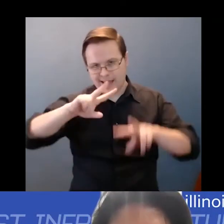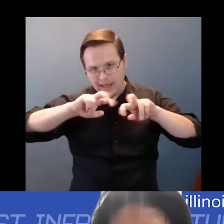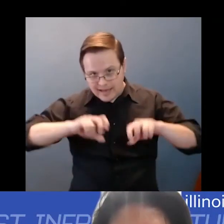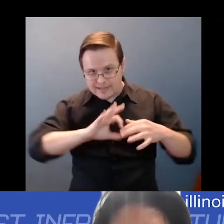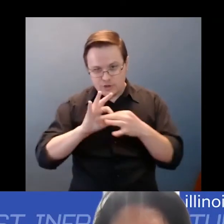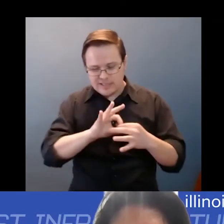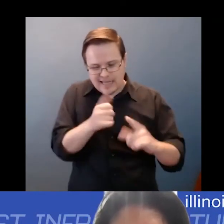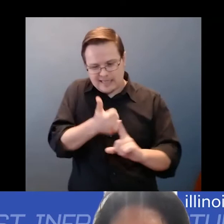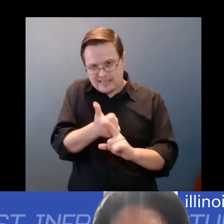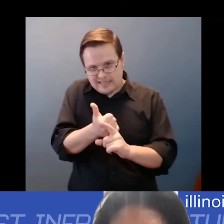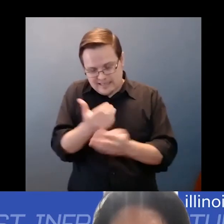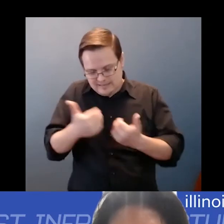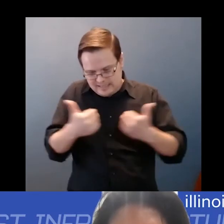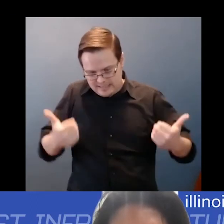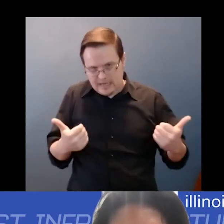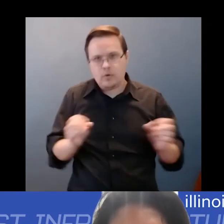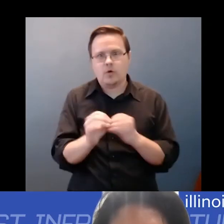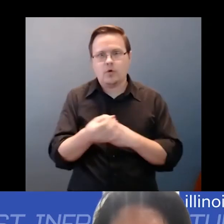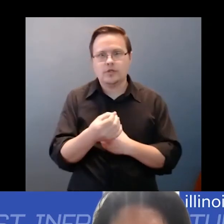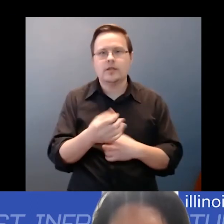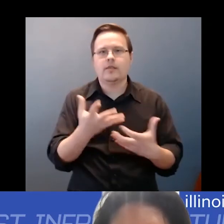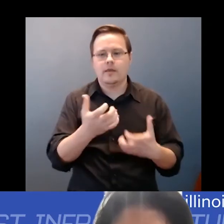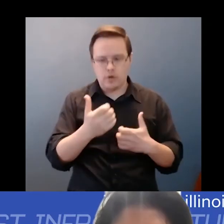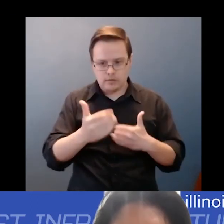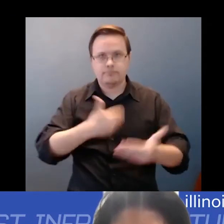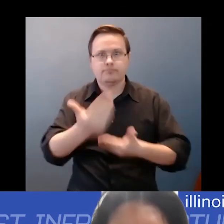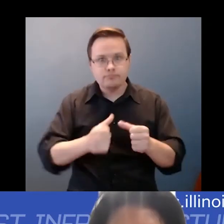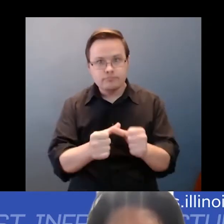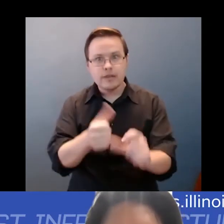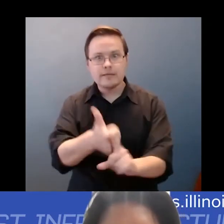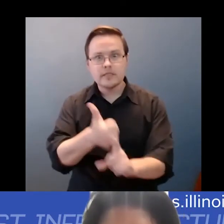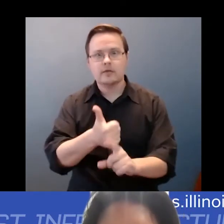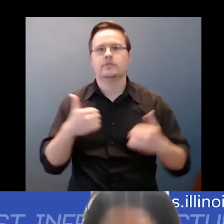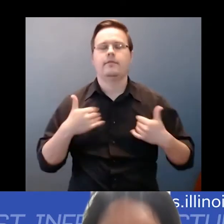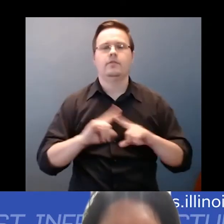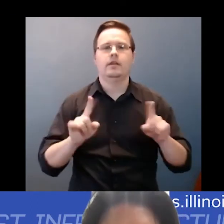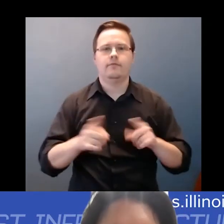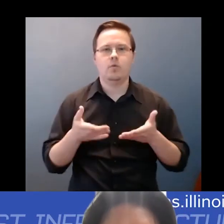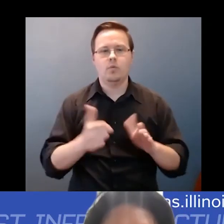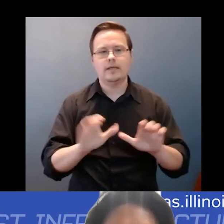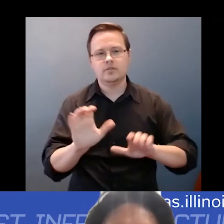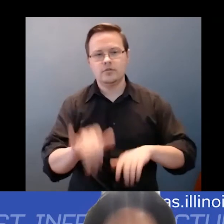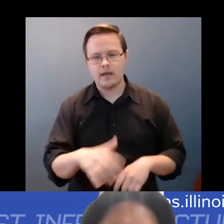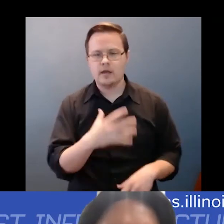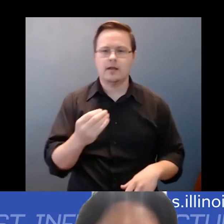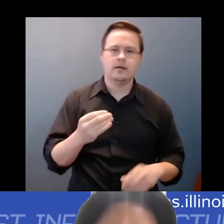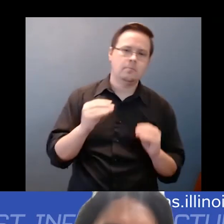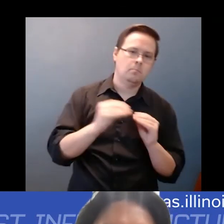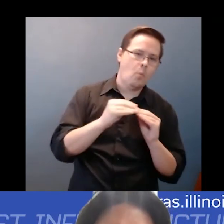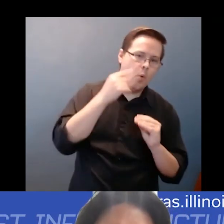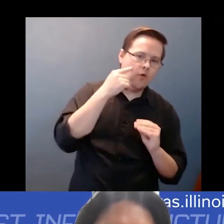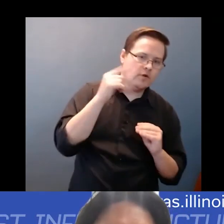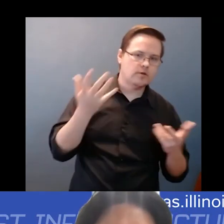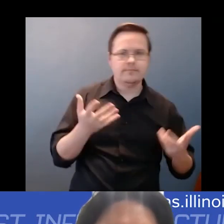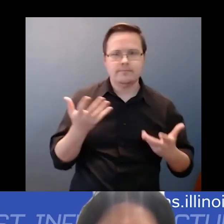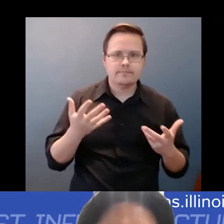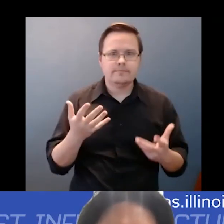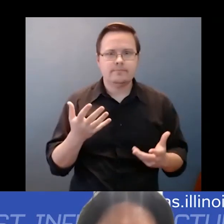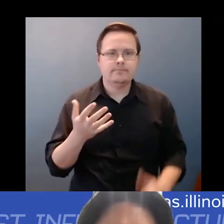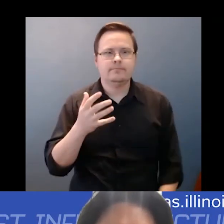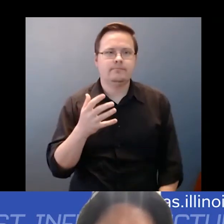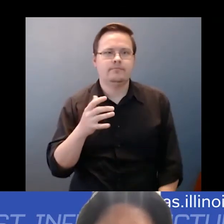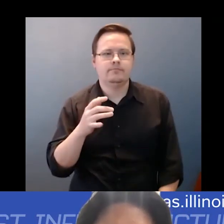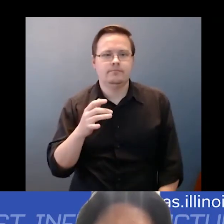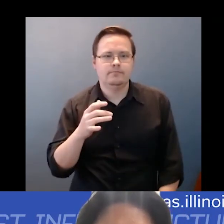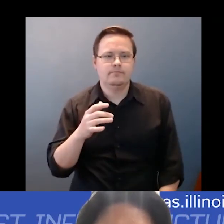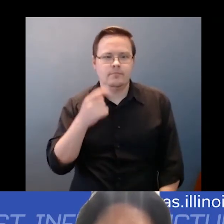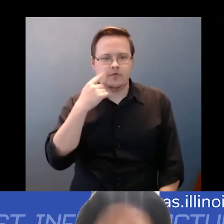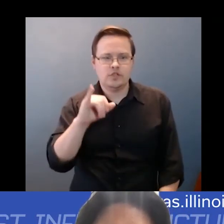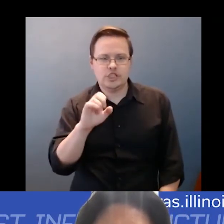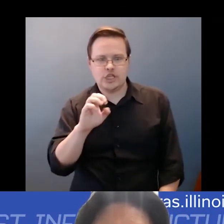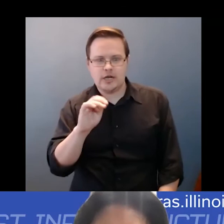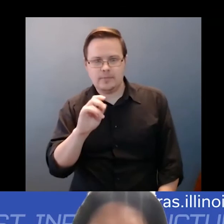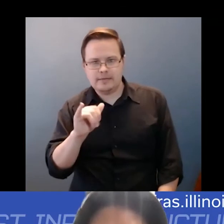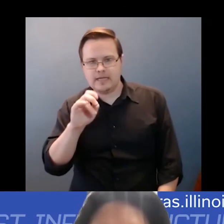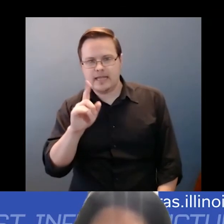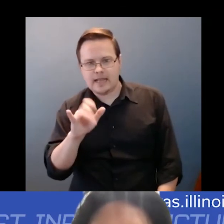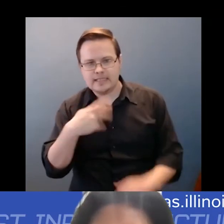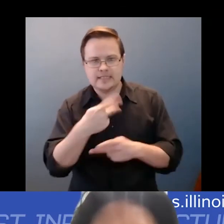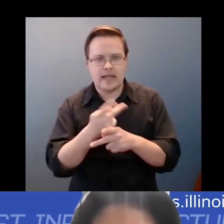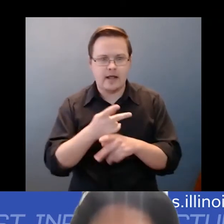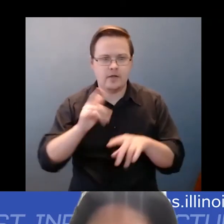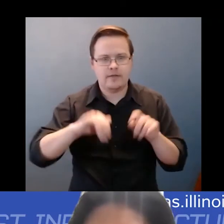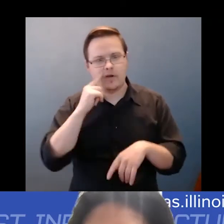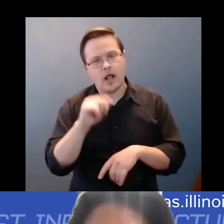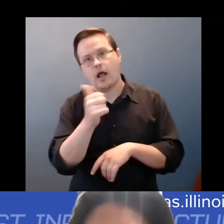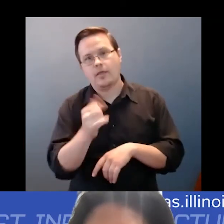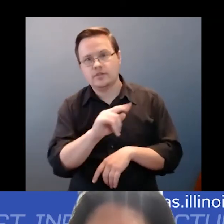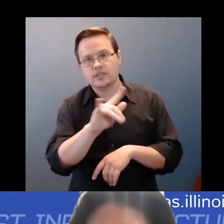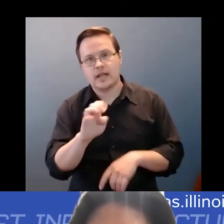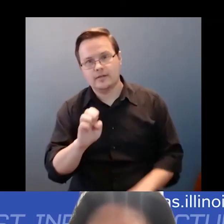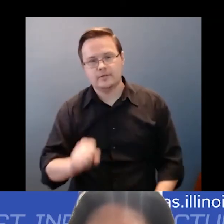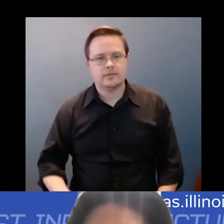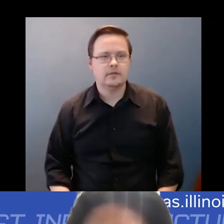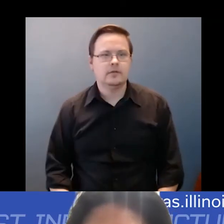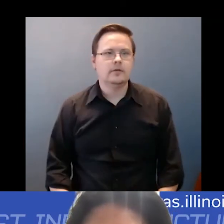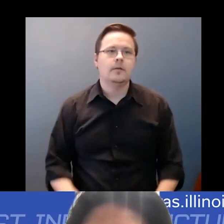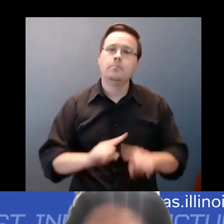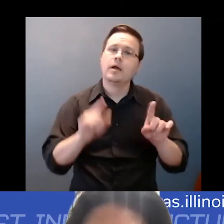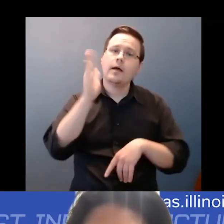analyze unions as their own is organizations that are seeking to reproduce themselves, and they have different ways of trying to do that and more for some more for a Jane McAfee style of it then some of the other styles of hits.